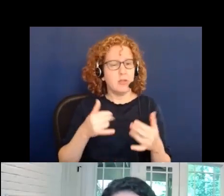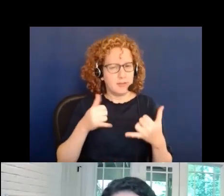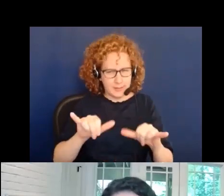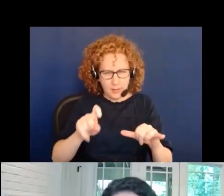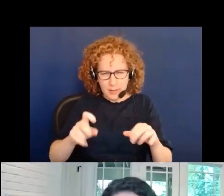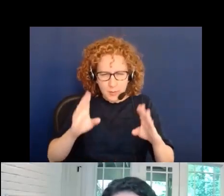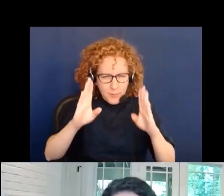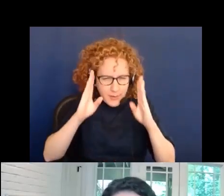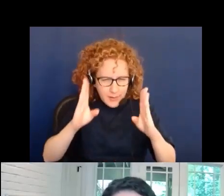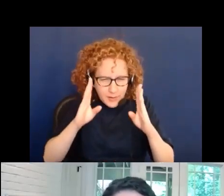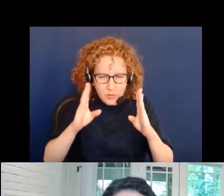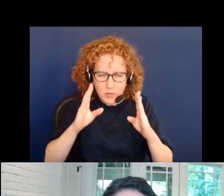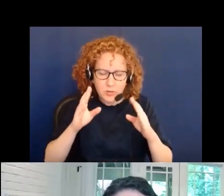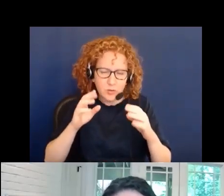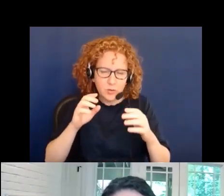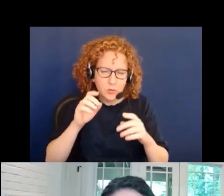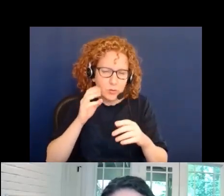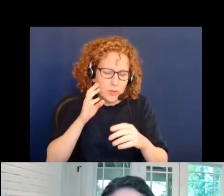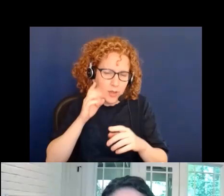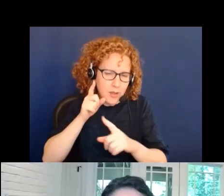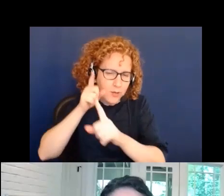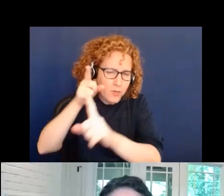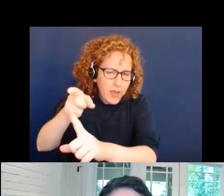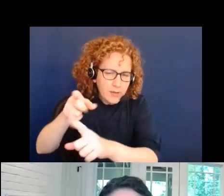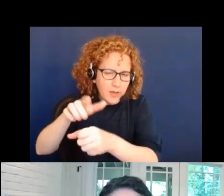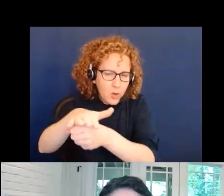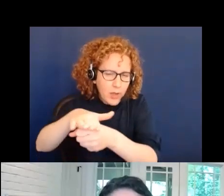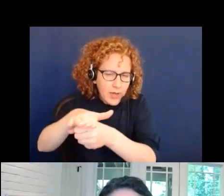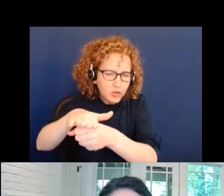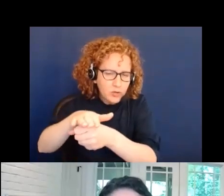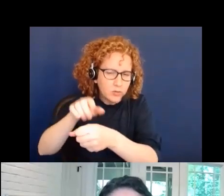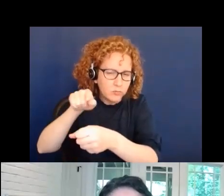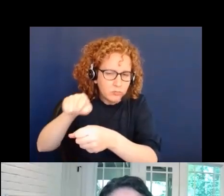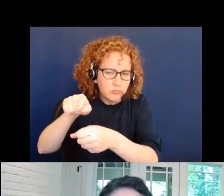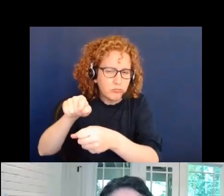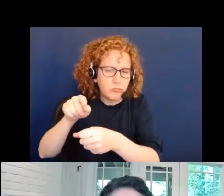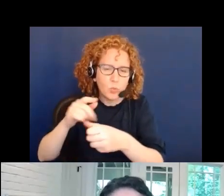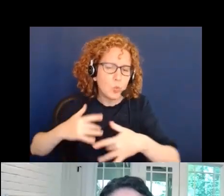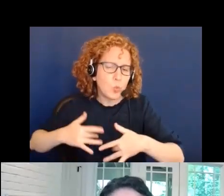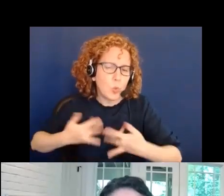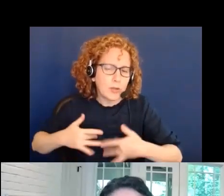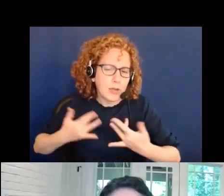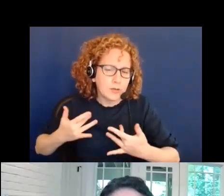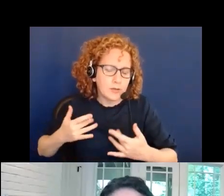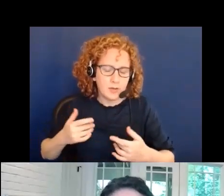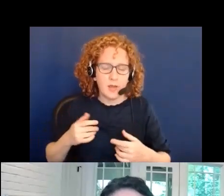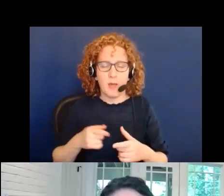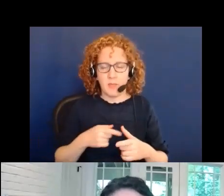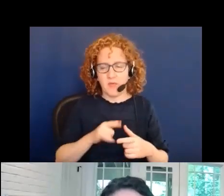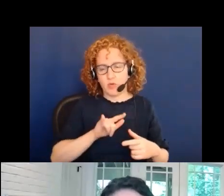their destination before traveling internationally the travel health notice is a good place to start.